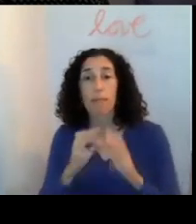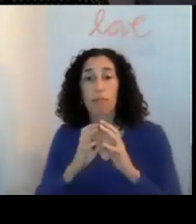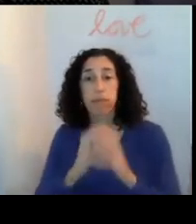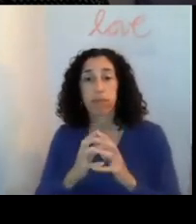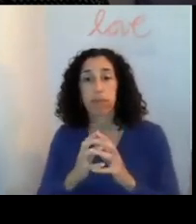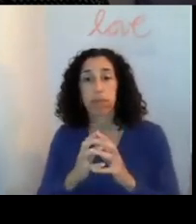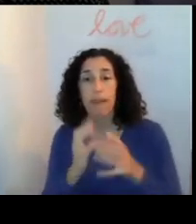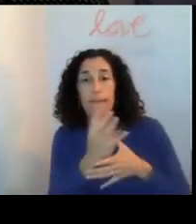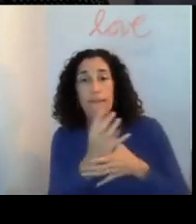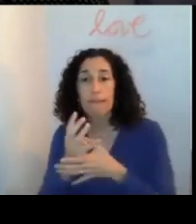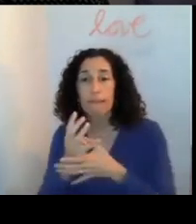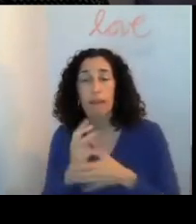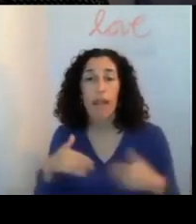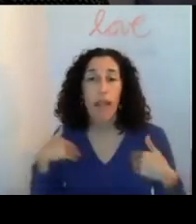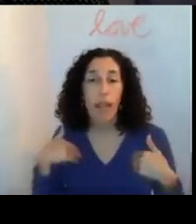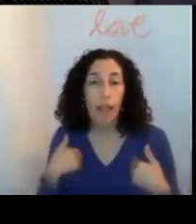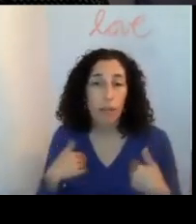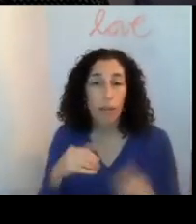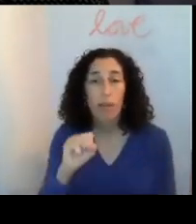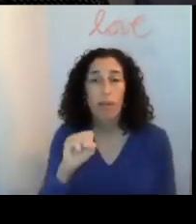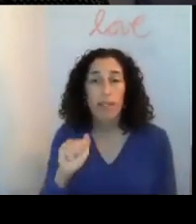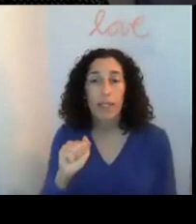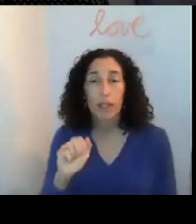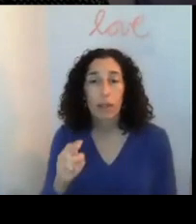its luminescent body in all directions.